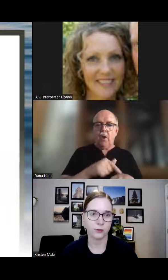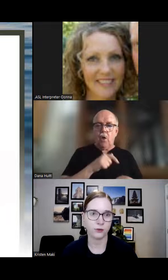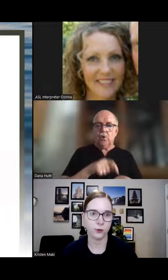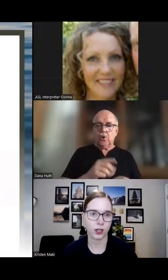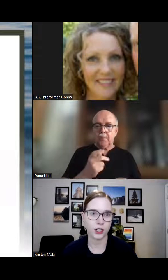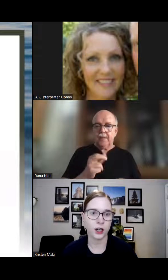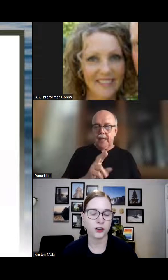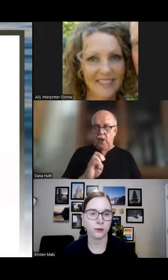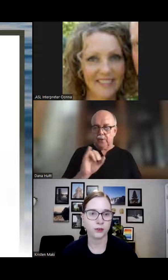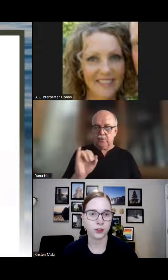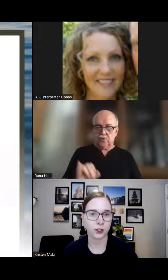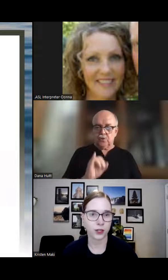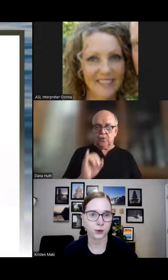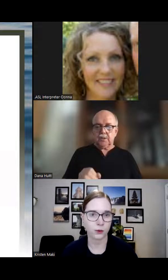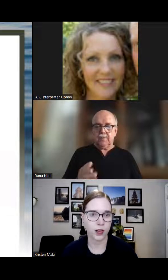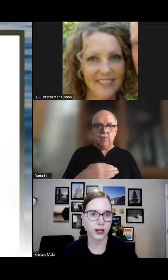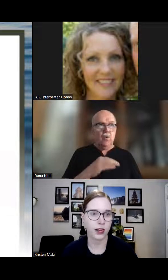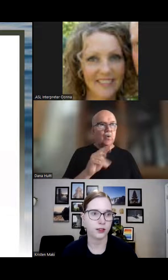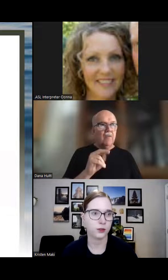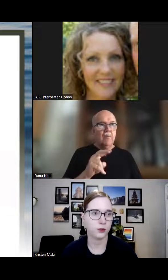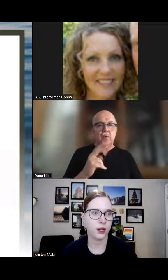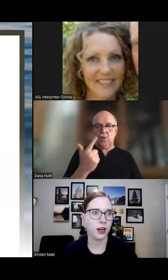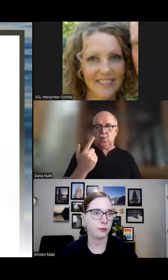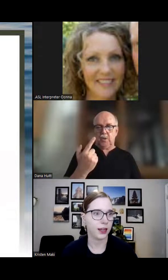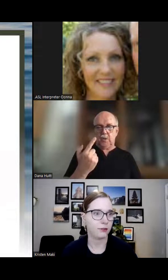that in your retiree partial benefits, you'll earn 20% of the full benefit amount